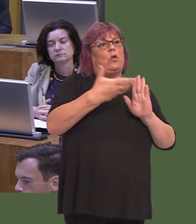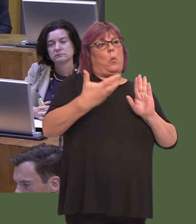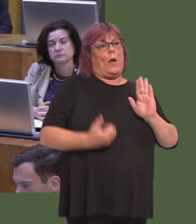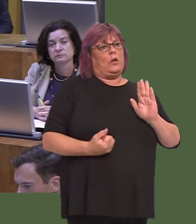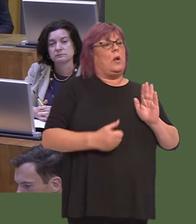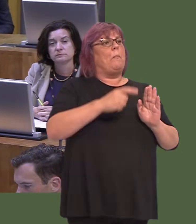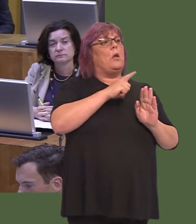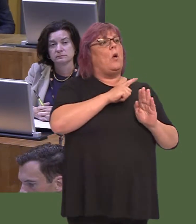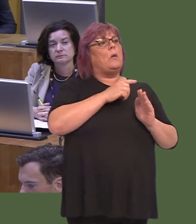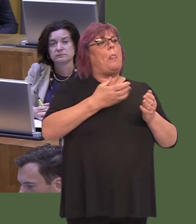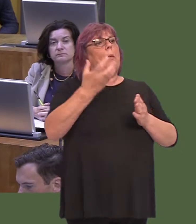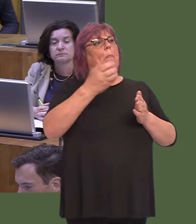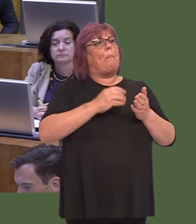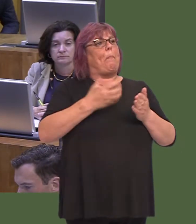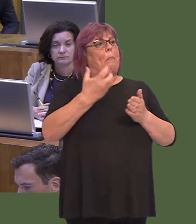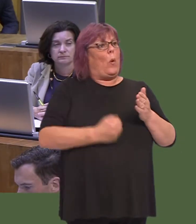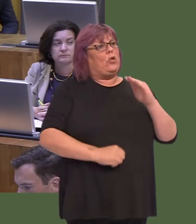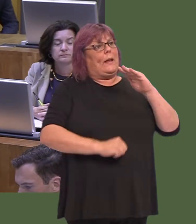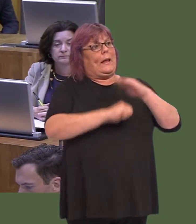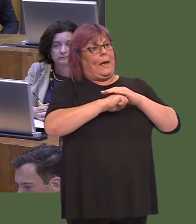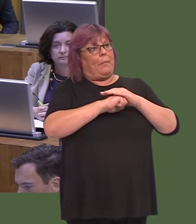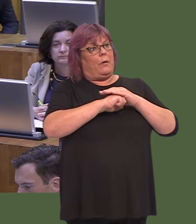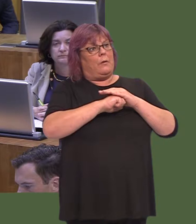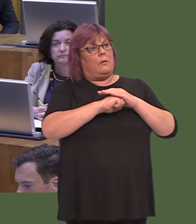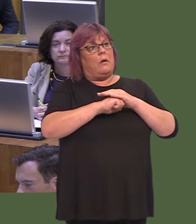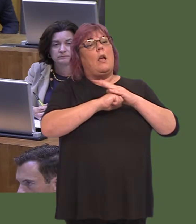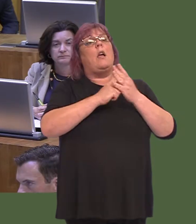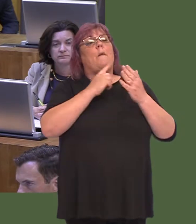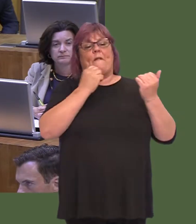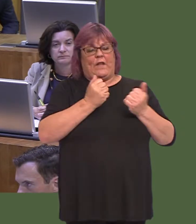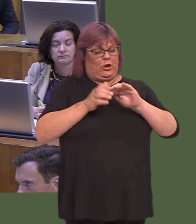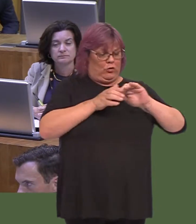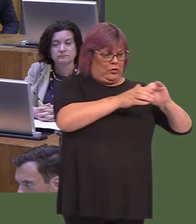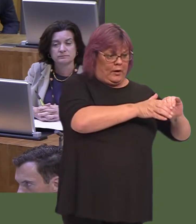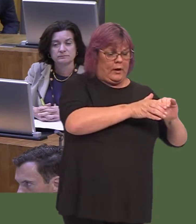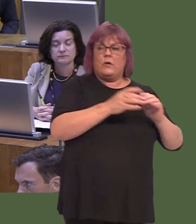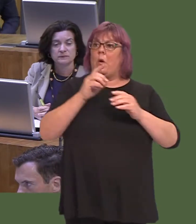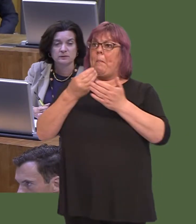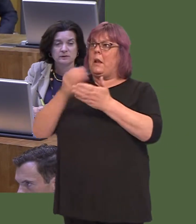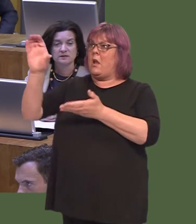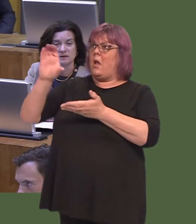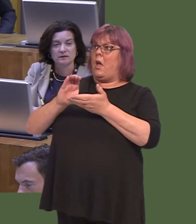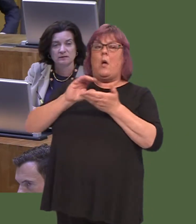So, the lifting of the pay cap will have to be financed through any money that we get via the source that he has mentioned.